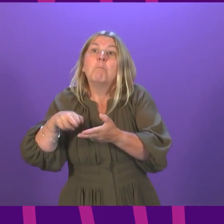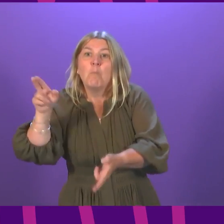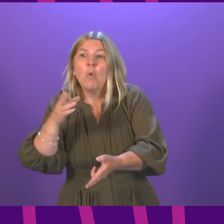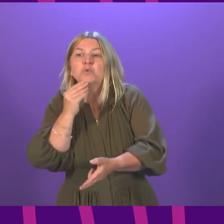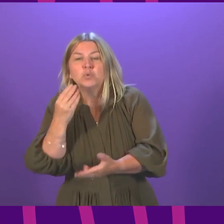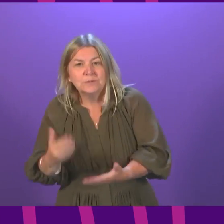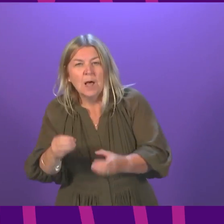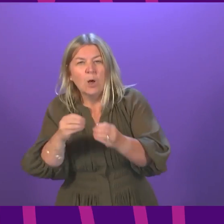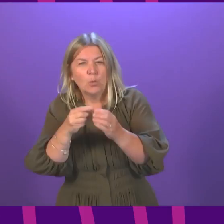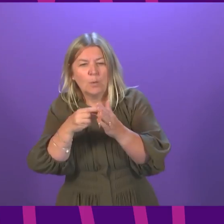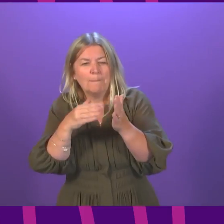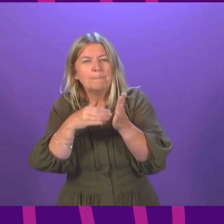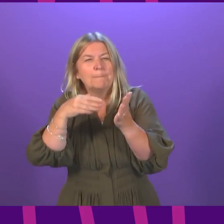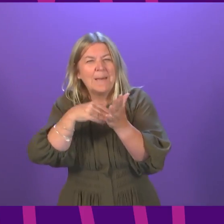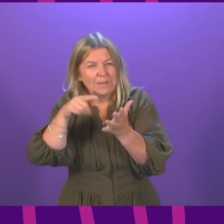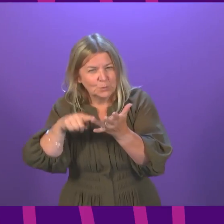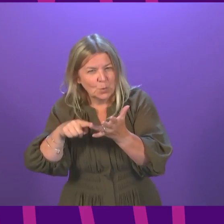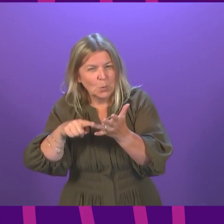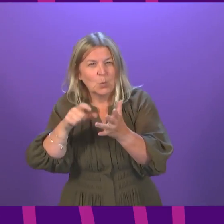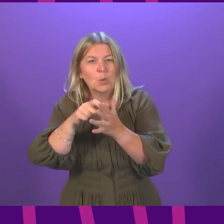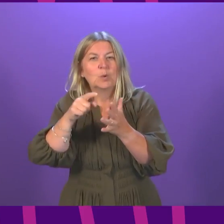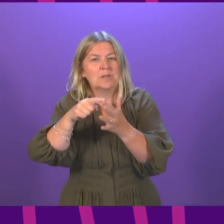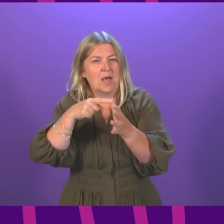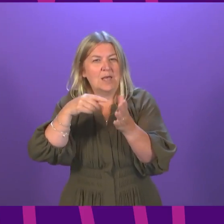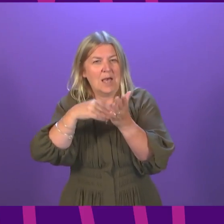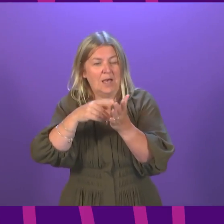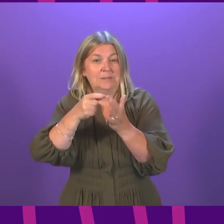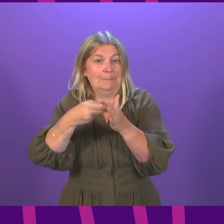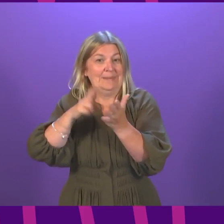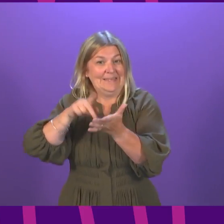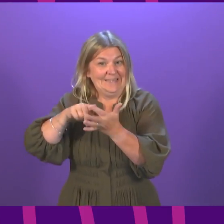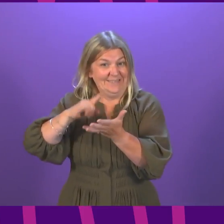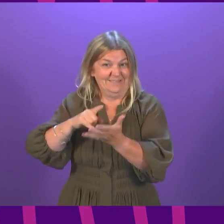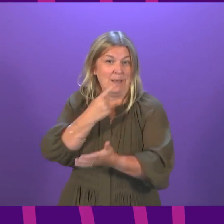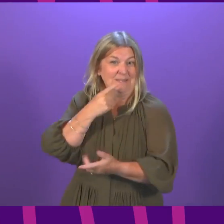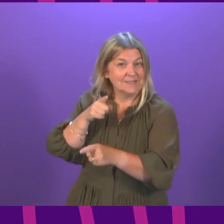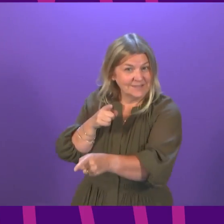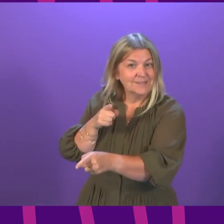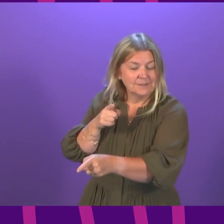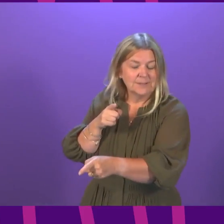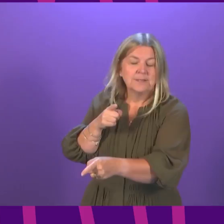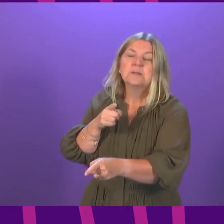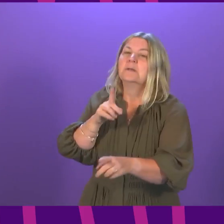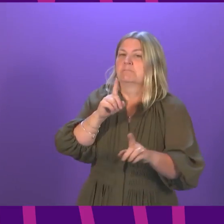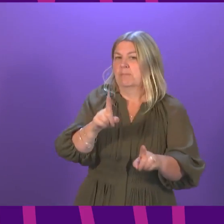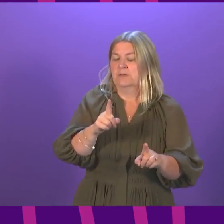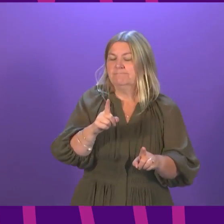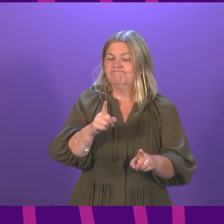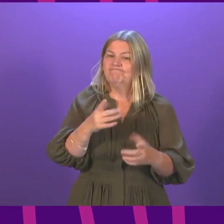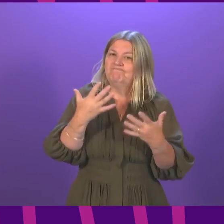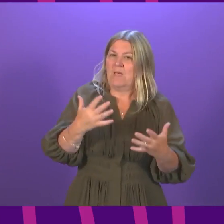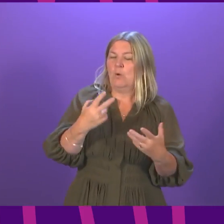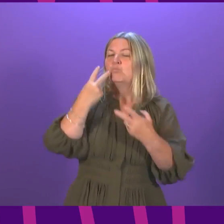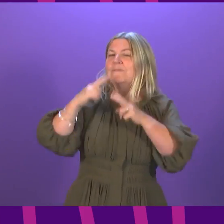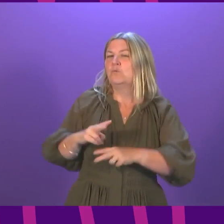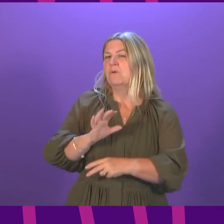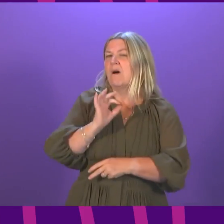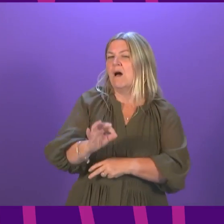I said in my statement, I have commissioned a rapid review of current use of benzodiazepines,